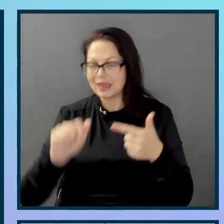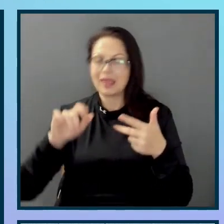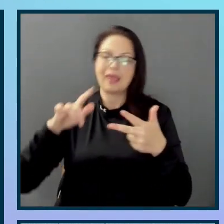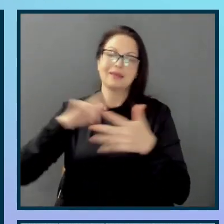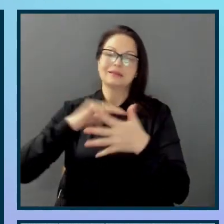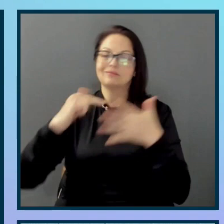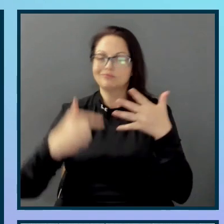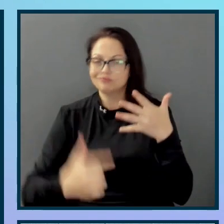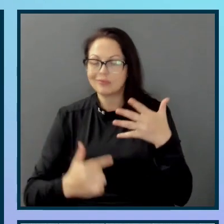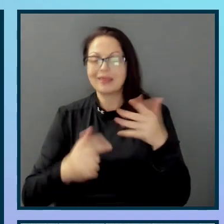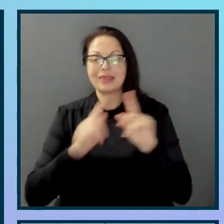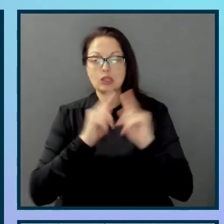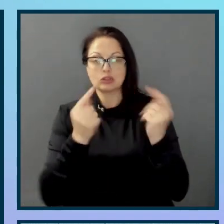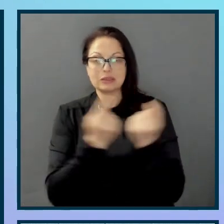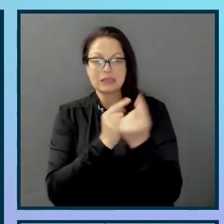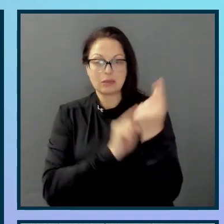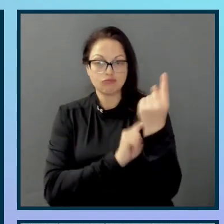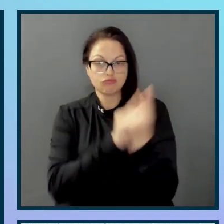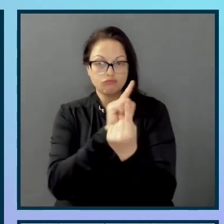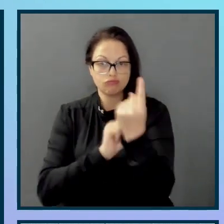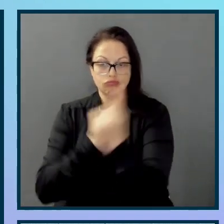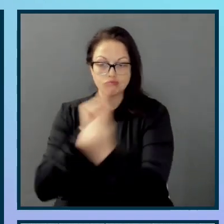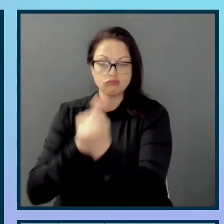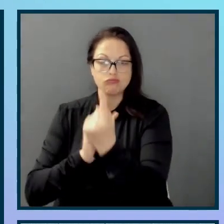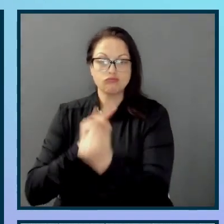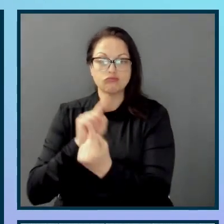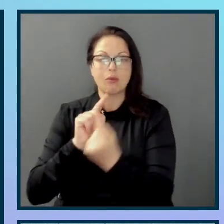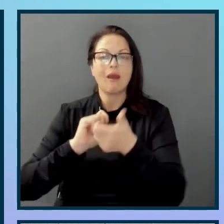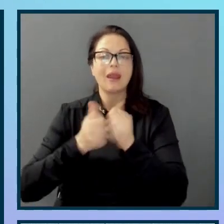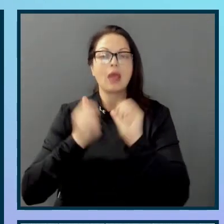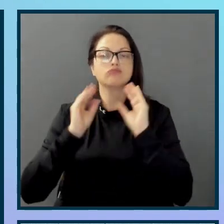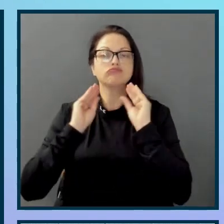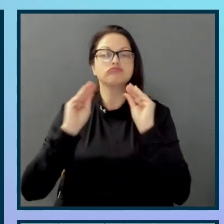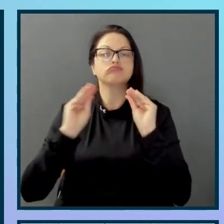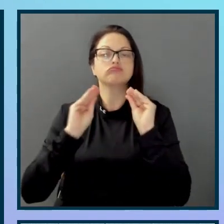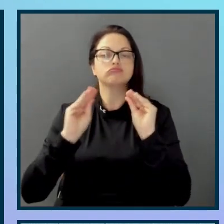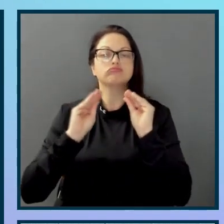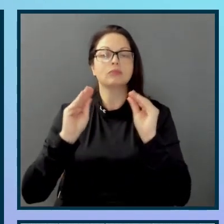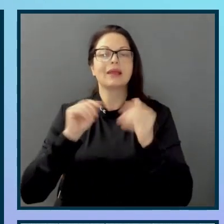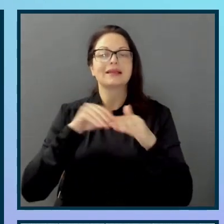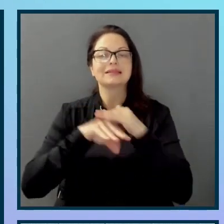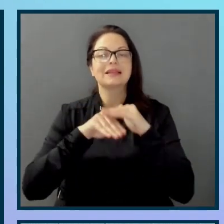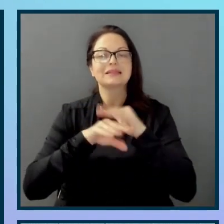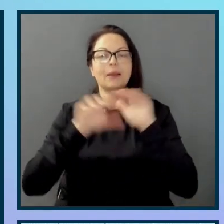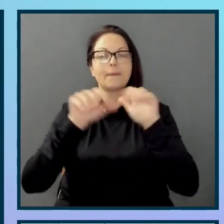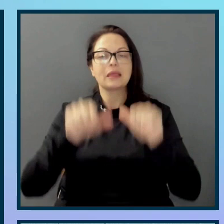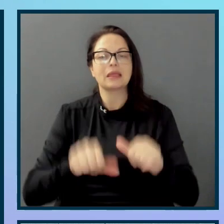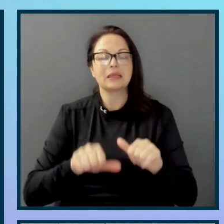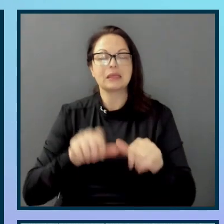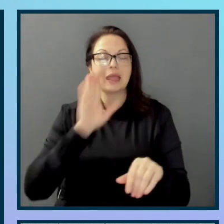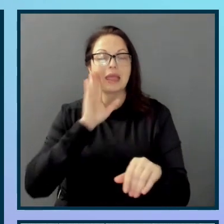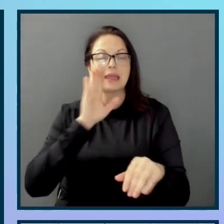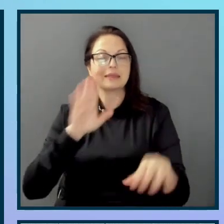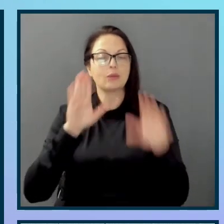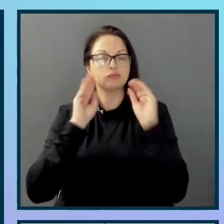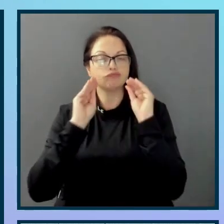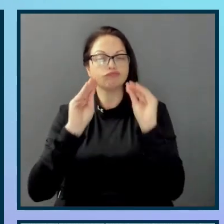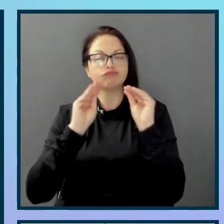understand how to apply accessibility into their role. They'll coach them through the transition and help them obtain the skills they need to build accessible products.